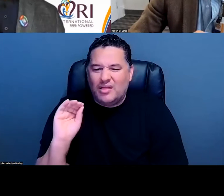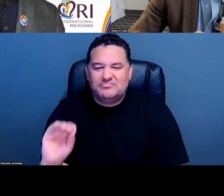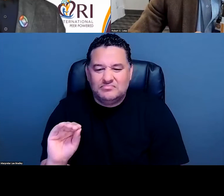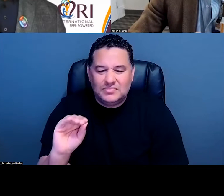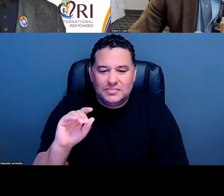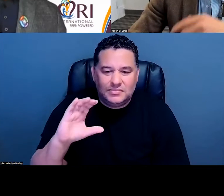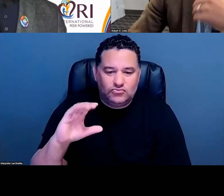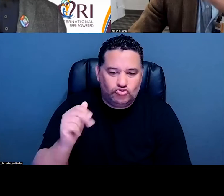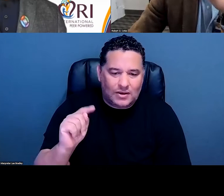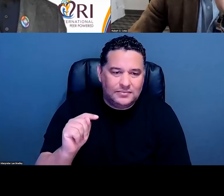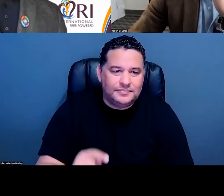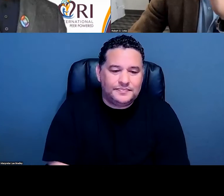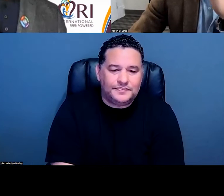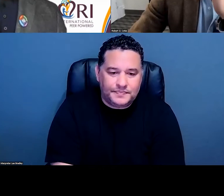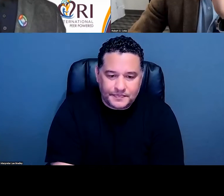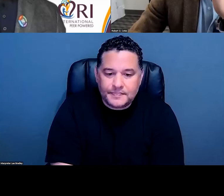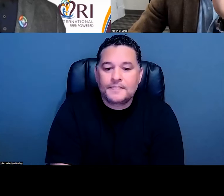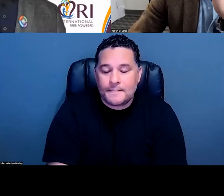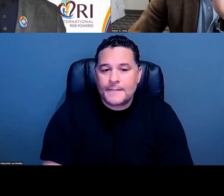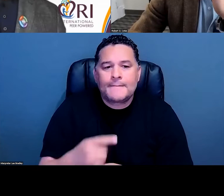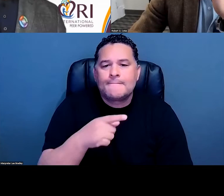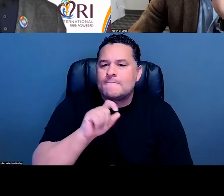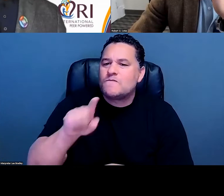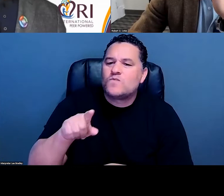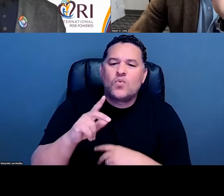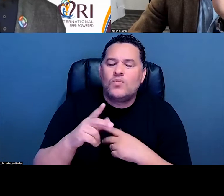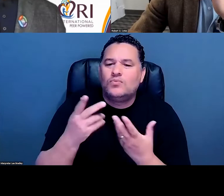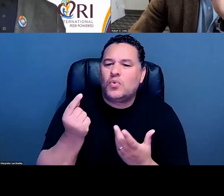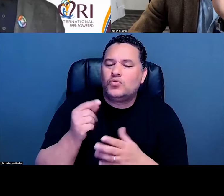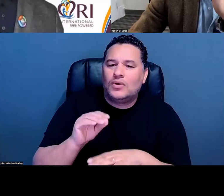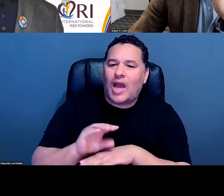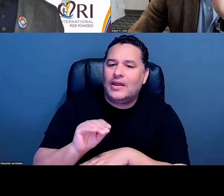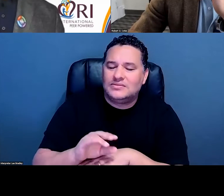I WHICH WE ARE GOING TO DROP HERE IN THE CHAT